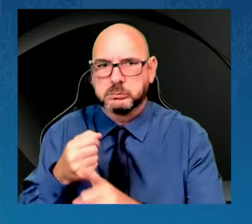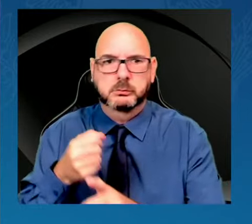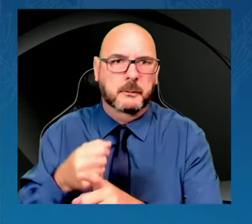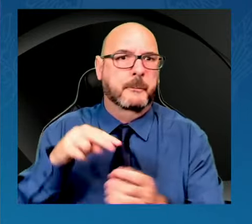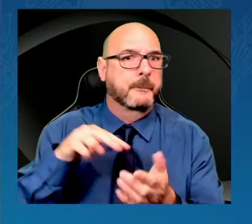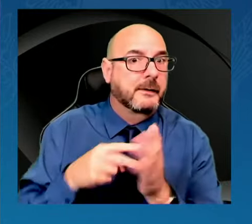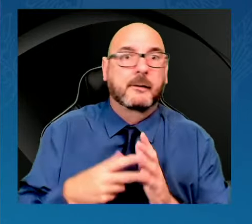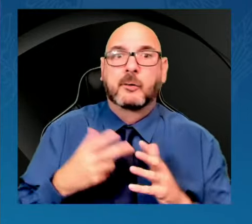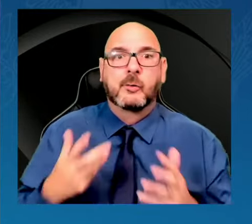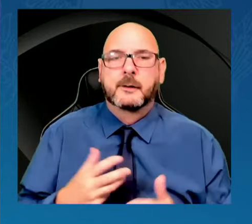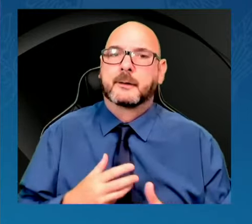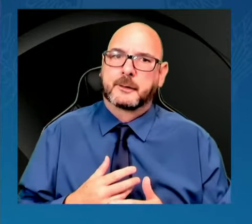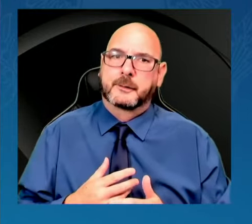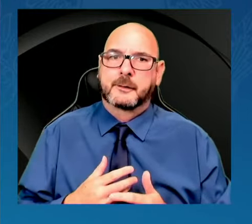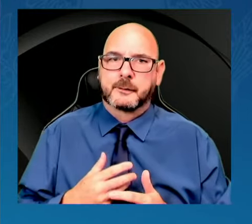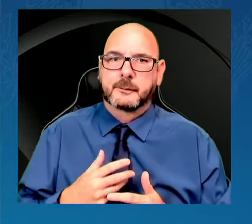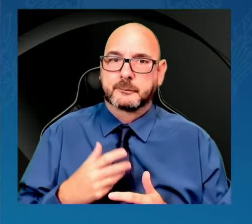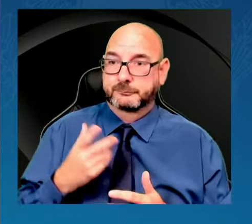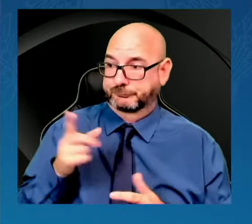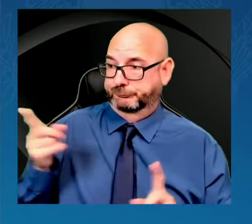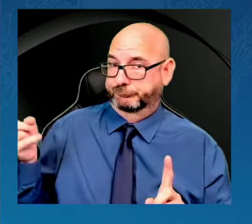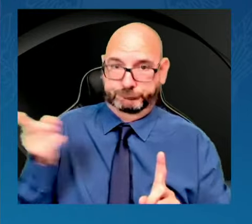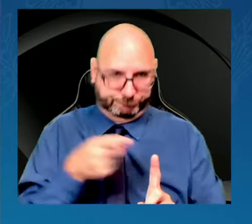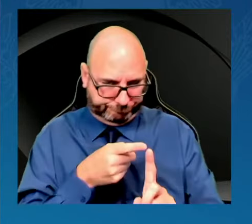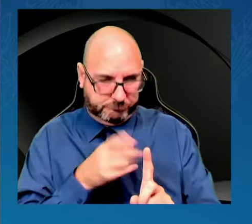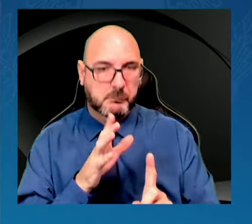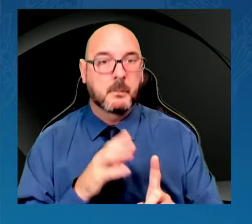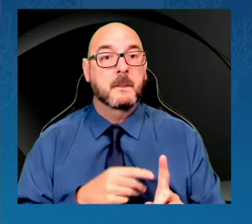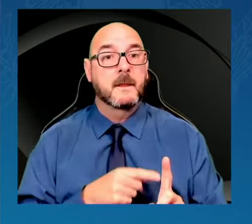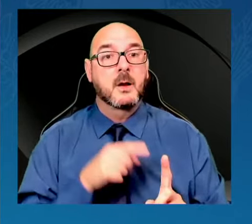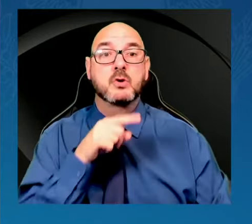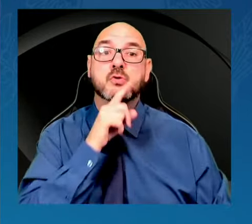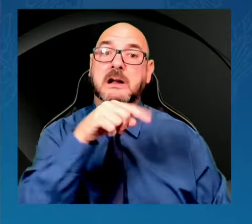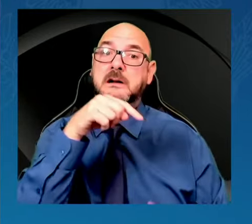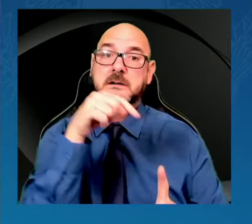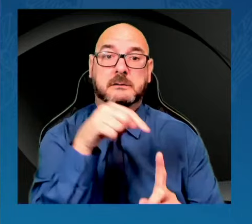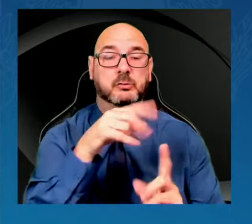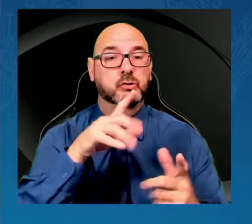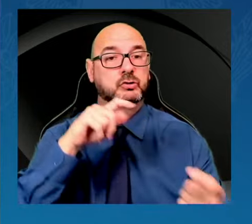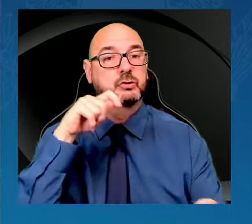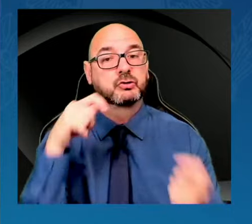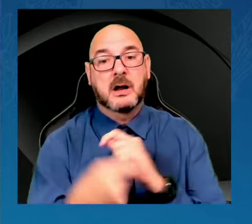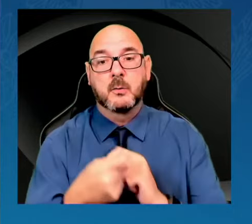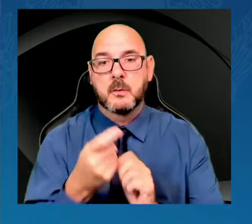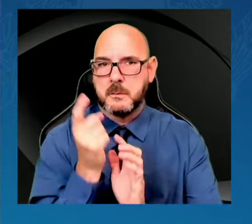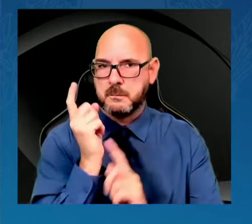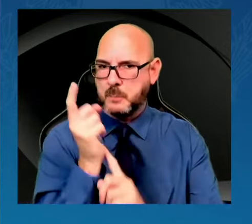which is that this really is a transformational moment. And so, when we think about it in terms